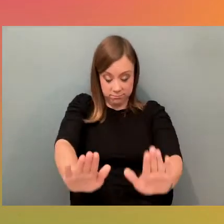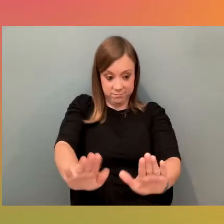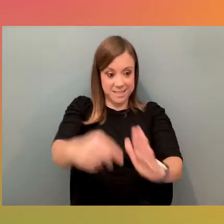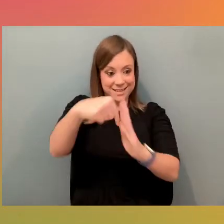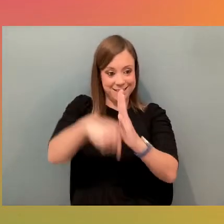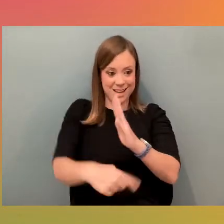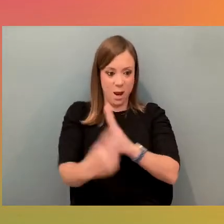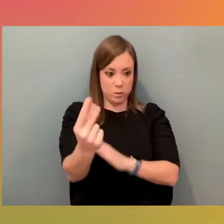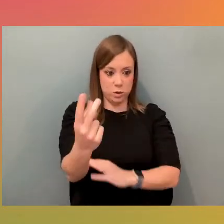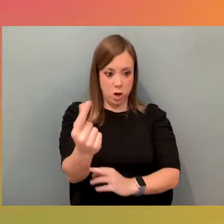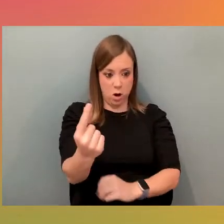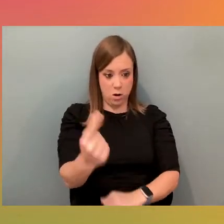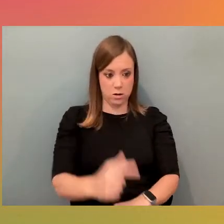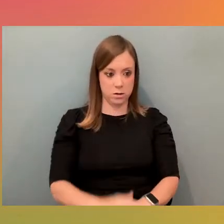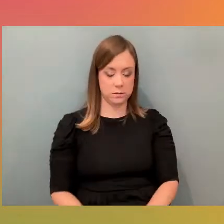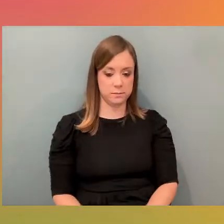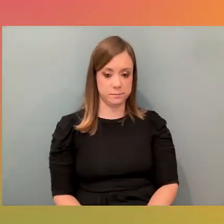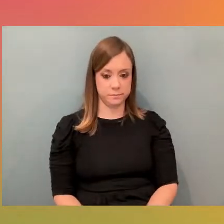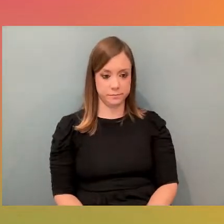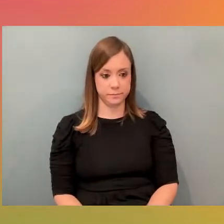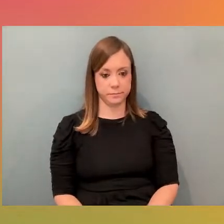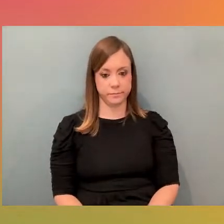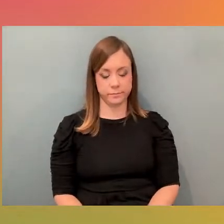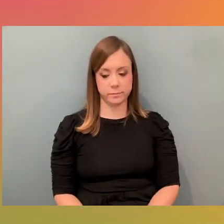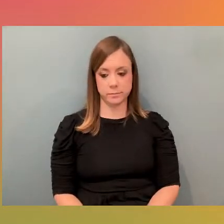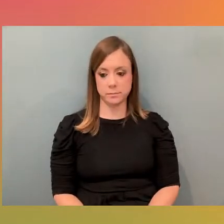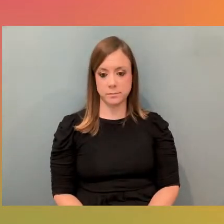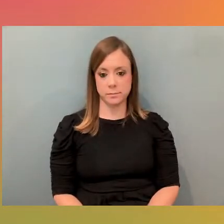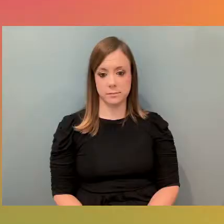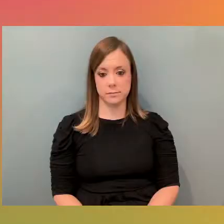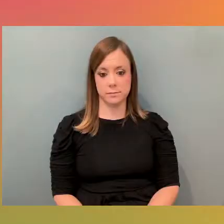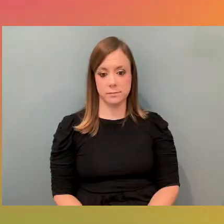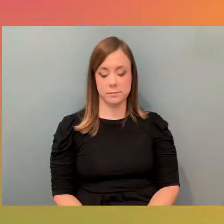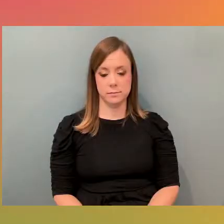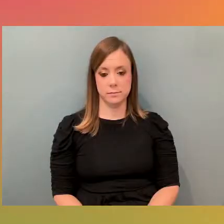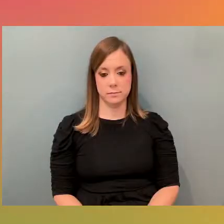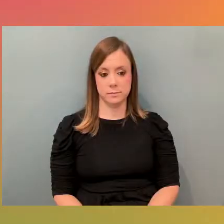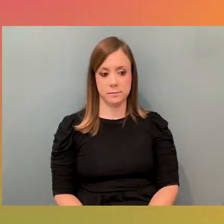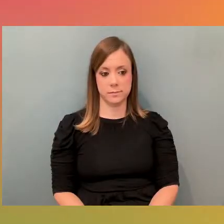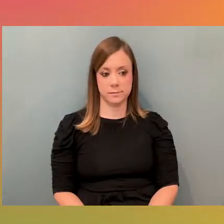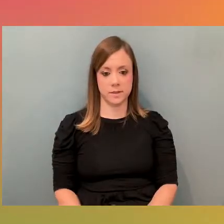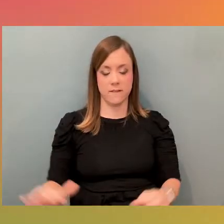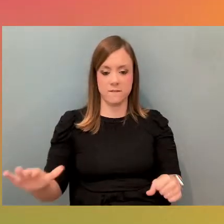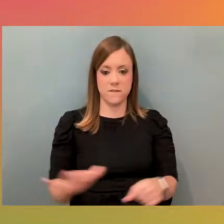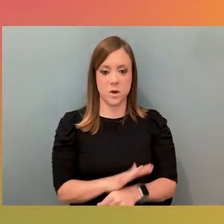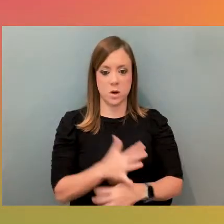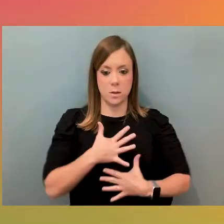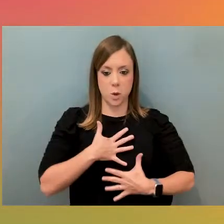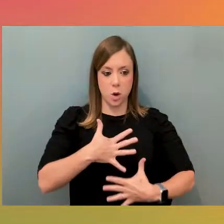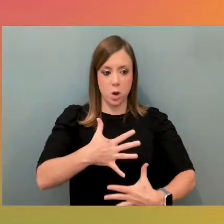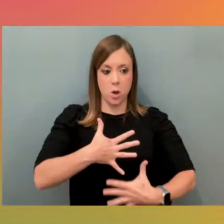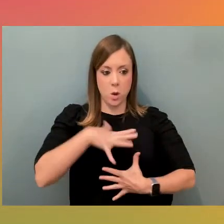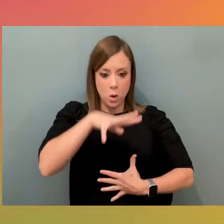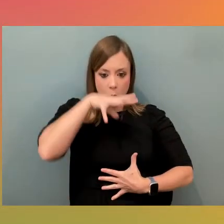HANDS BACK, LIFT YOUR CHEST UP. WE ARE GOING TO MEET AGAIN IN A